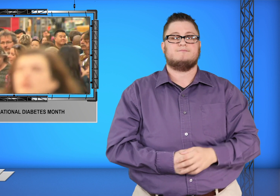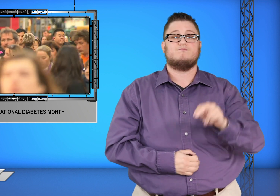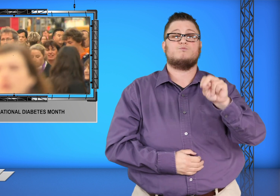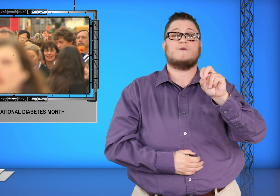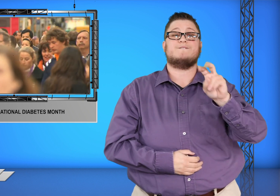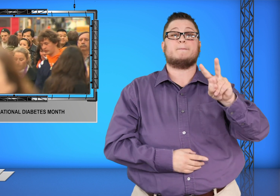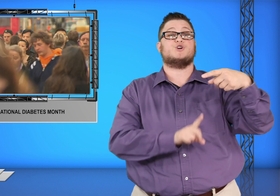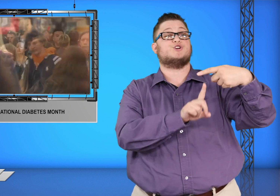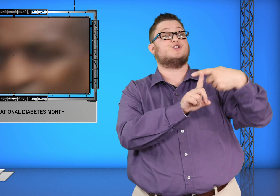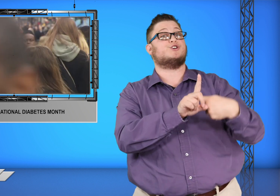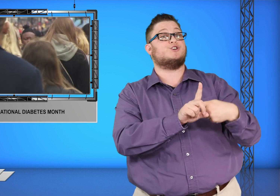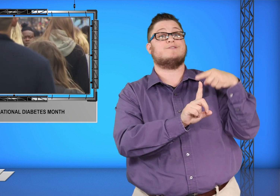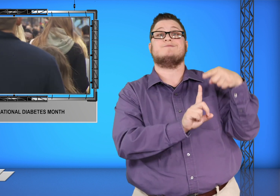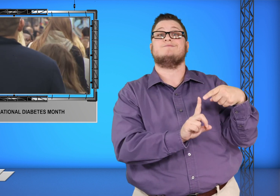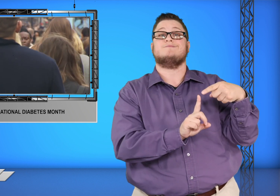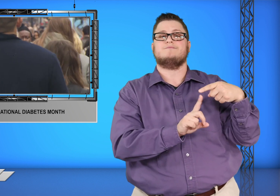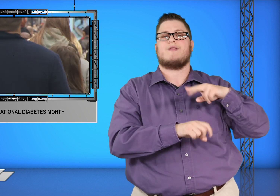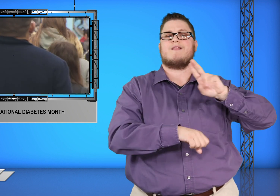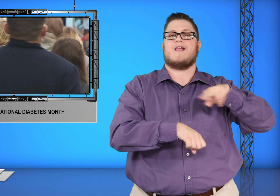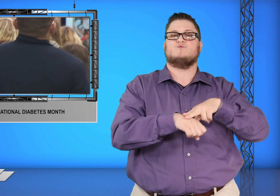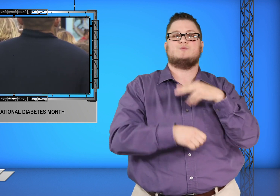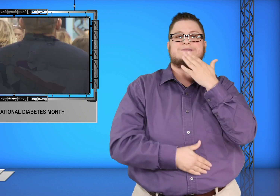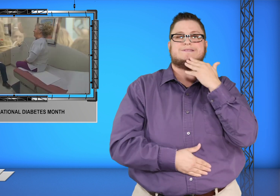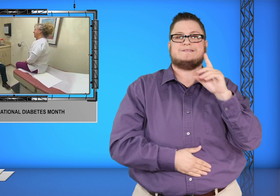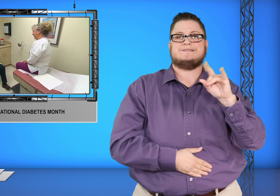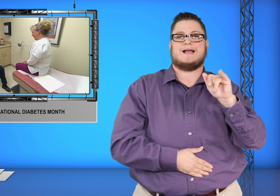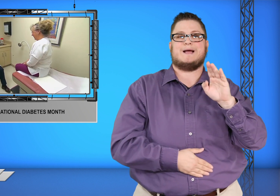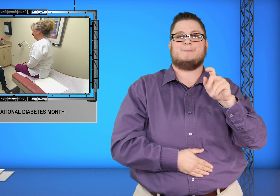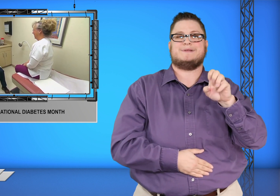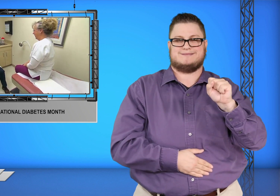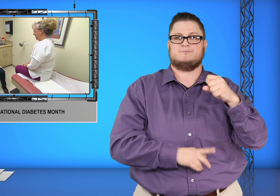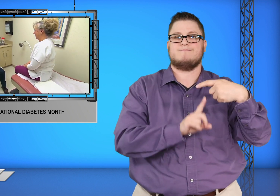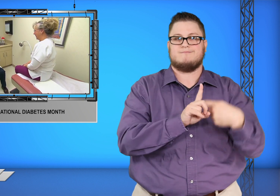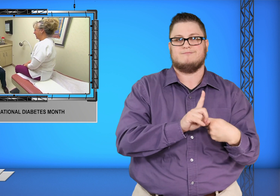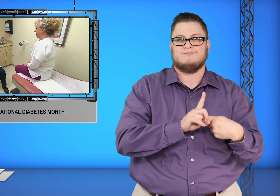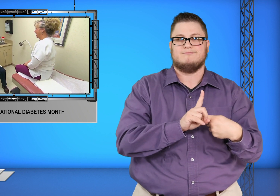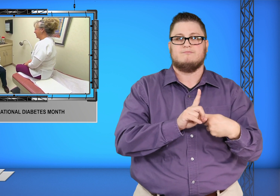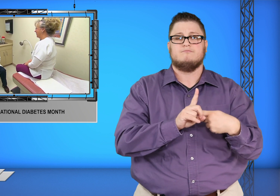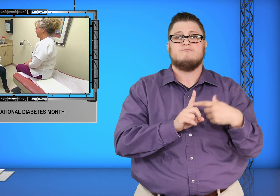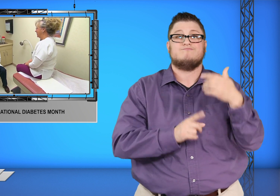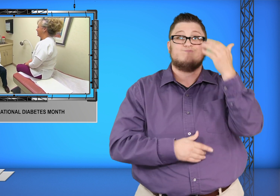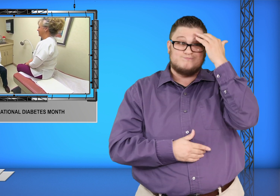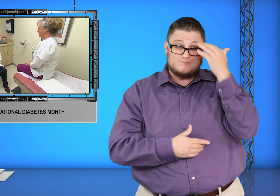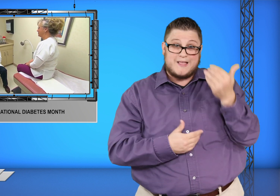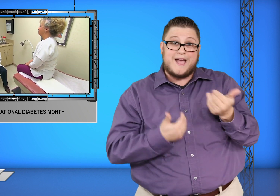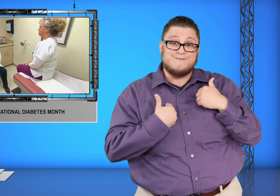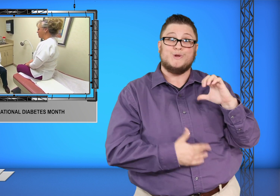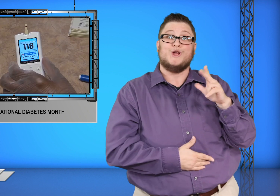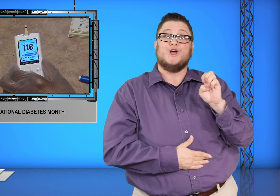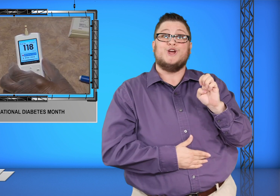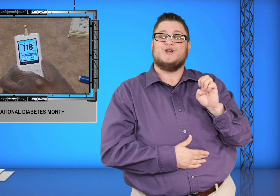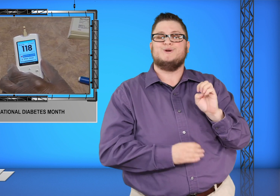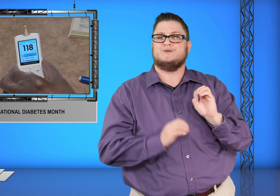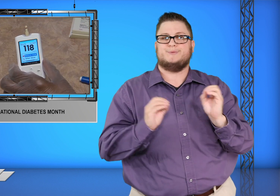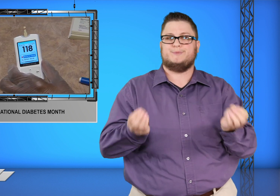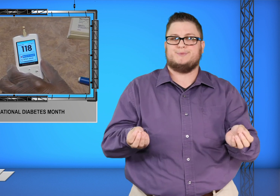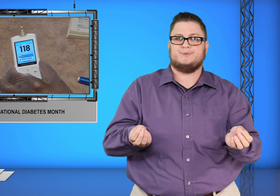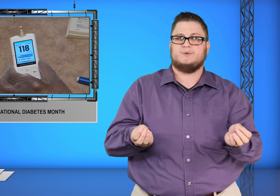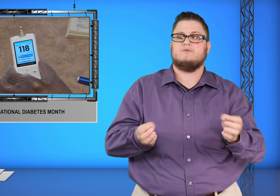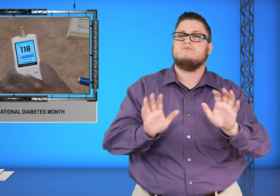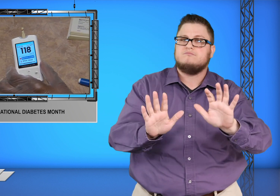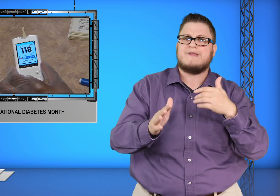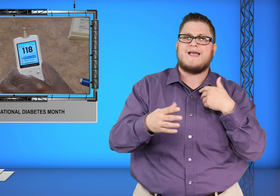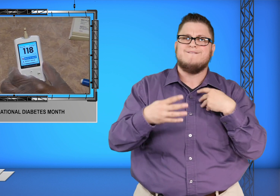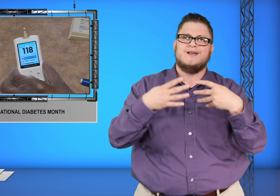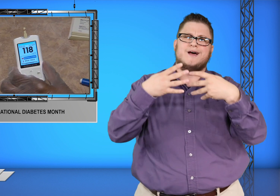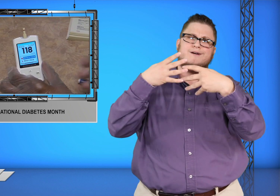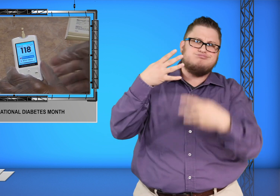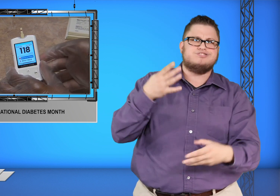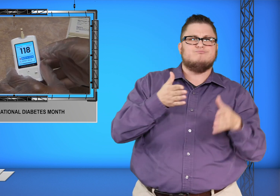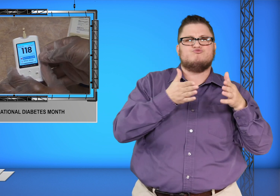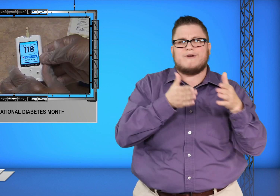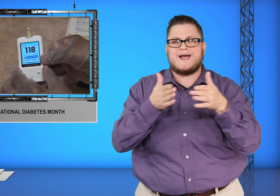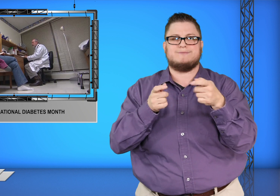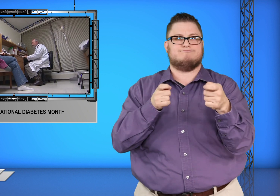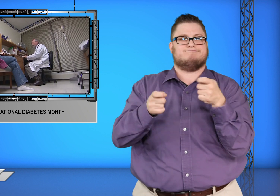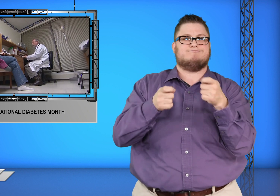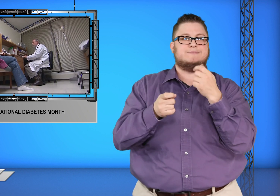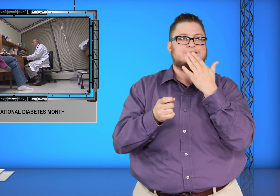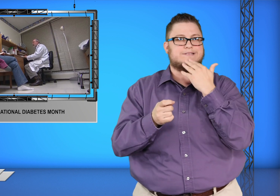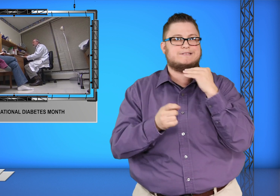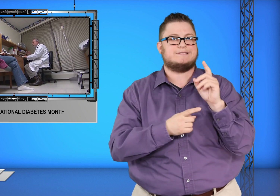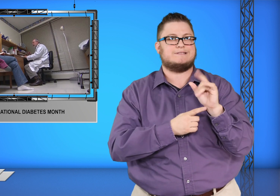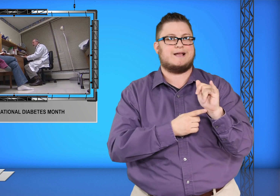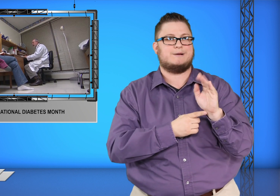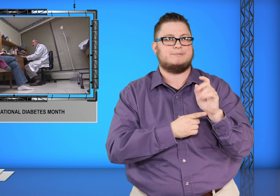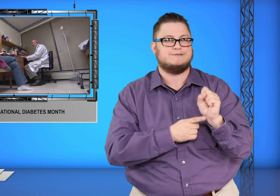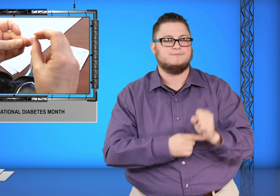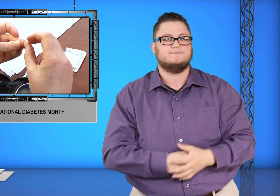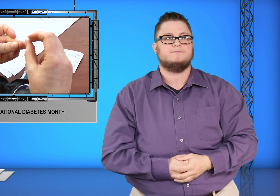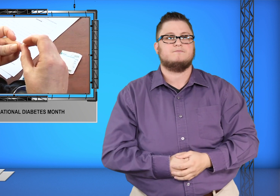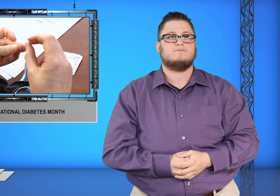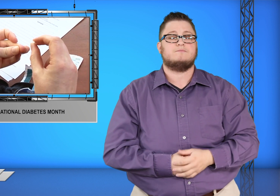November is National Diabetes Month, and while there is no cure, there are ways to manage it.